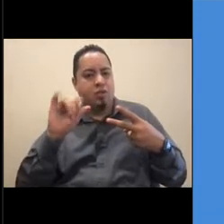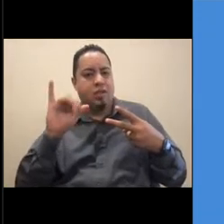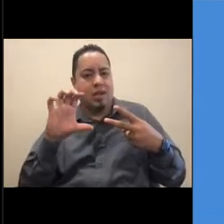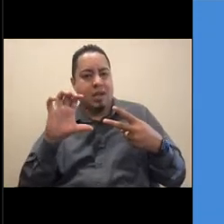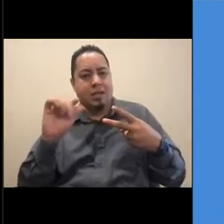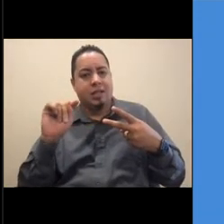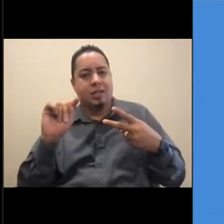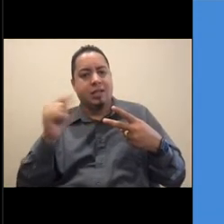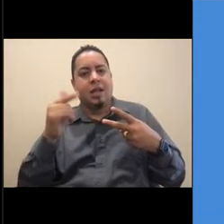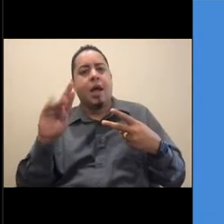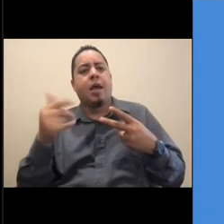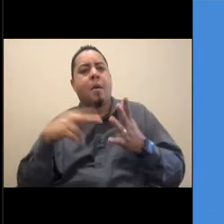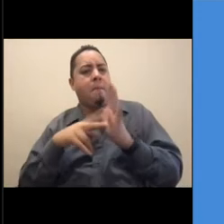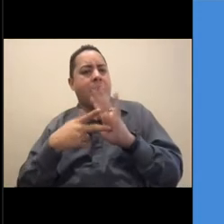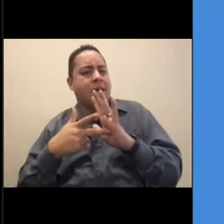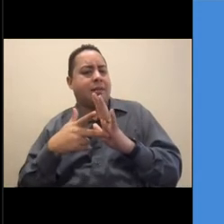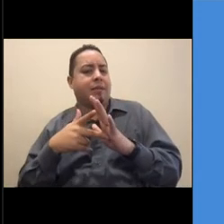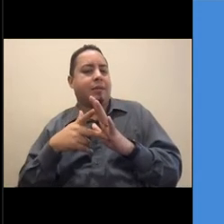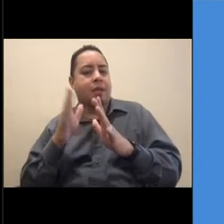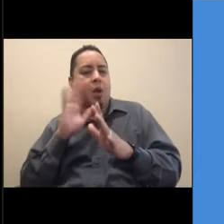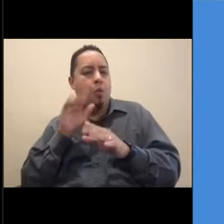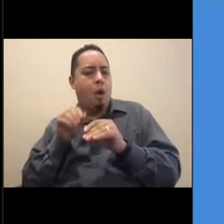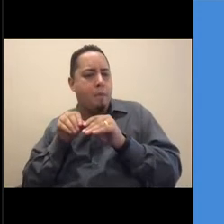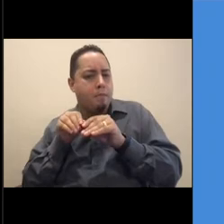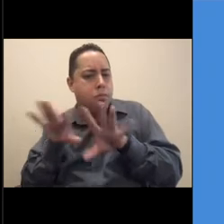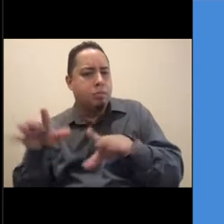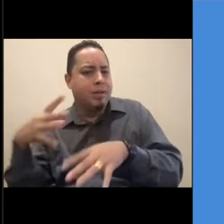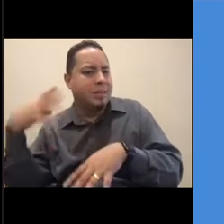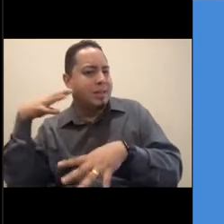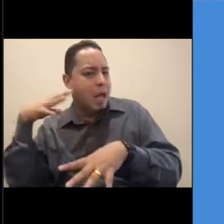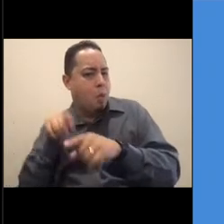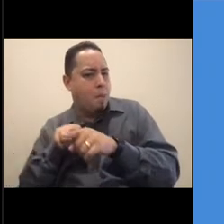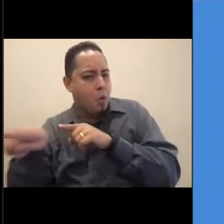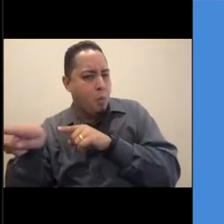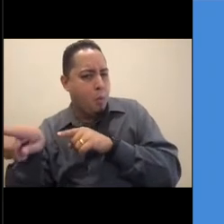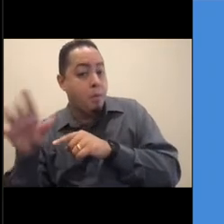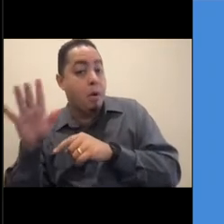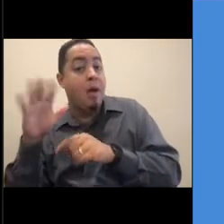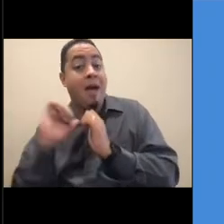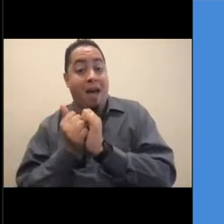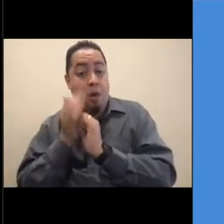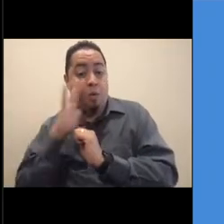So on our next slide here, you can see this is a trawling net being pulled back in.